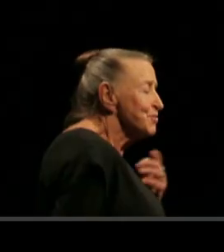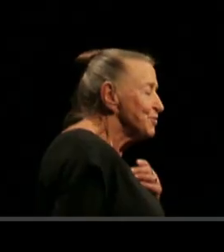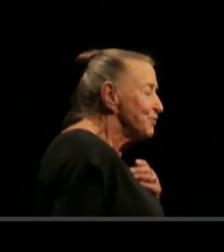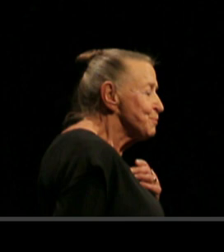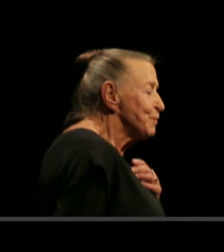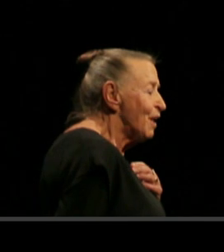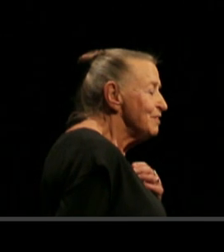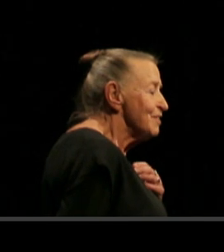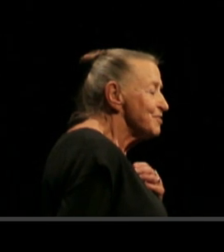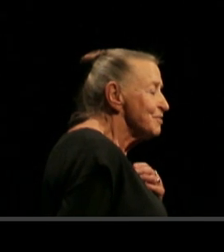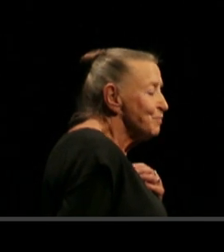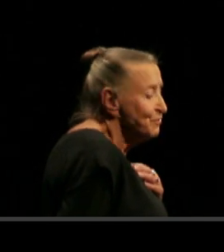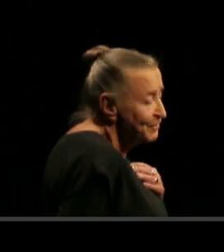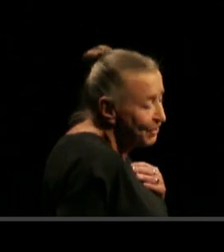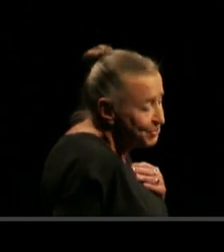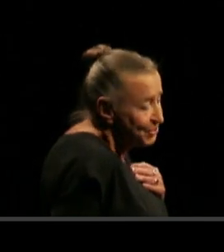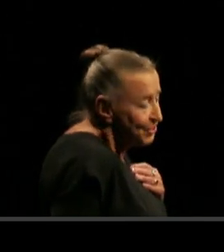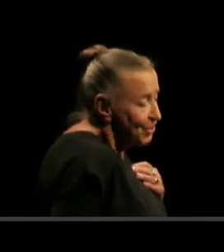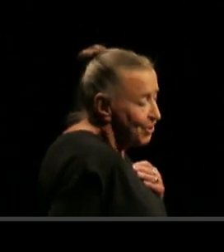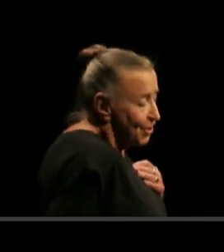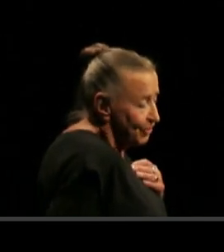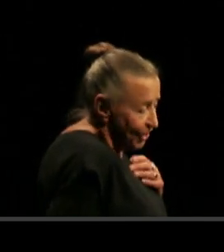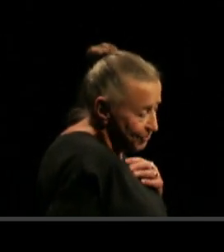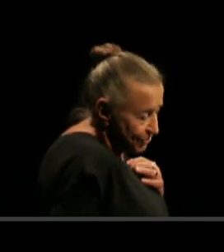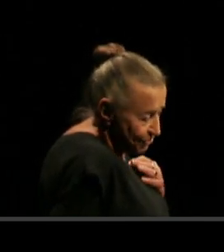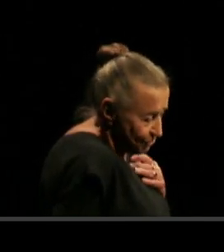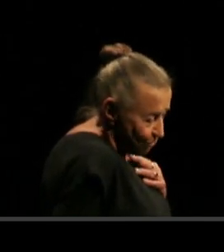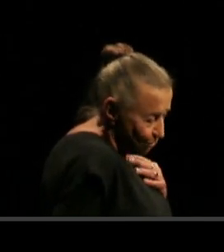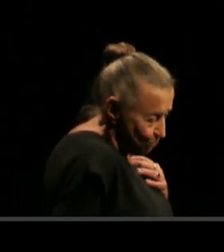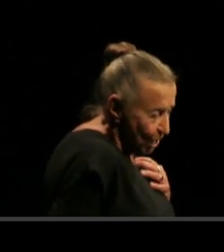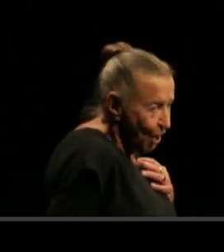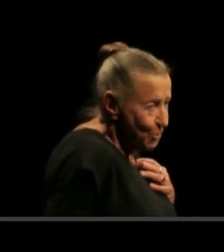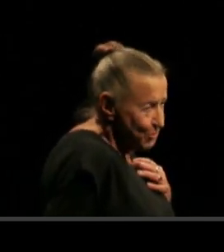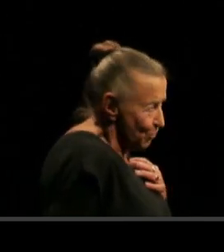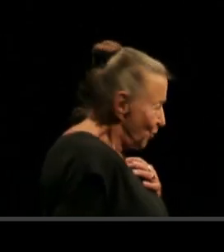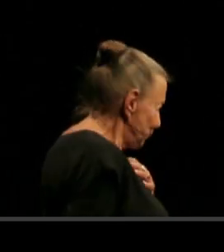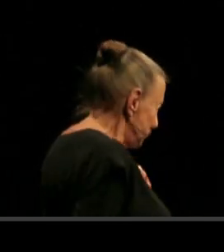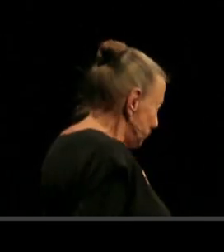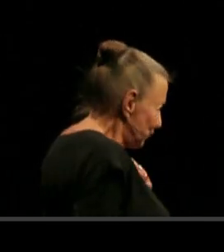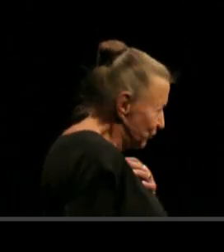The Jew, though, said his hands were stiff,